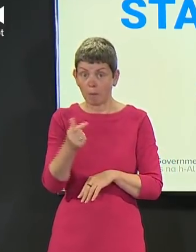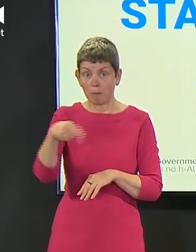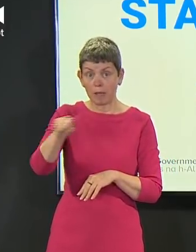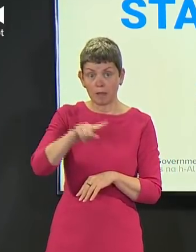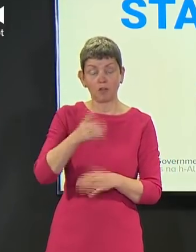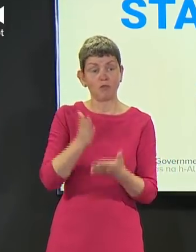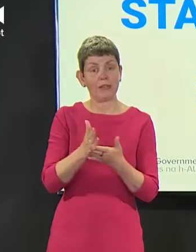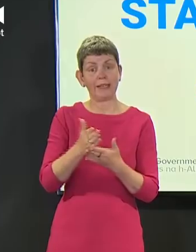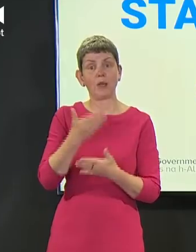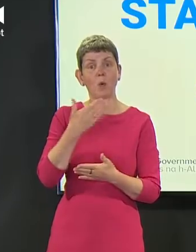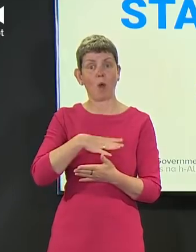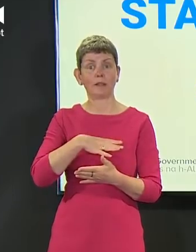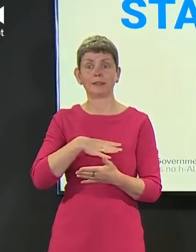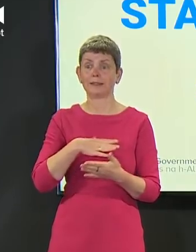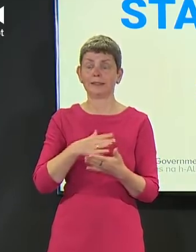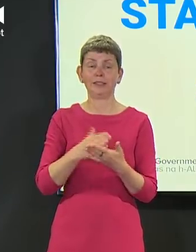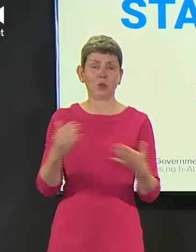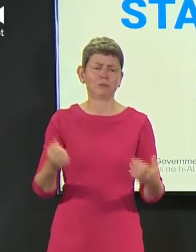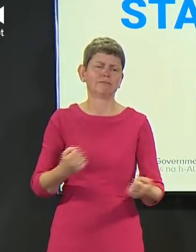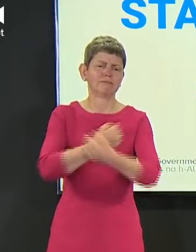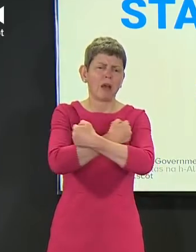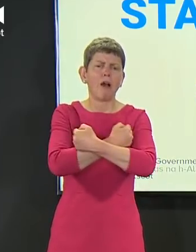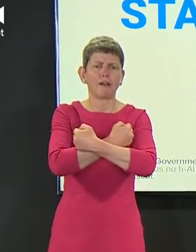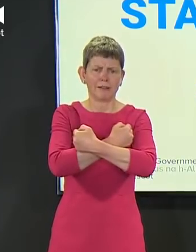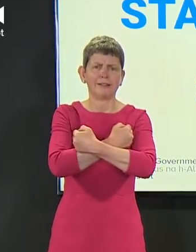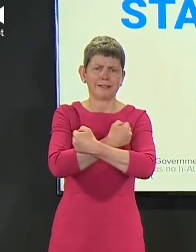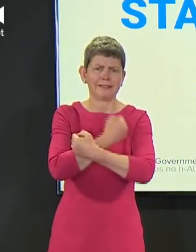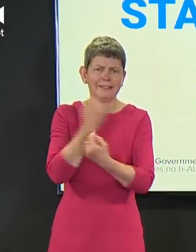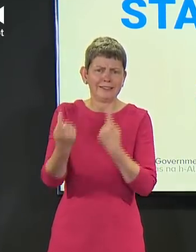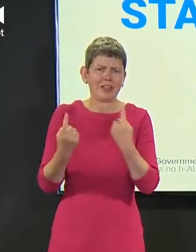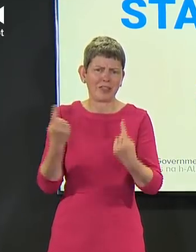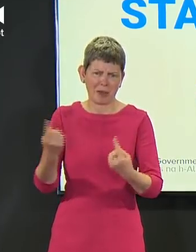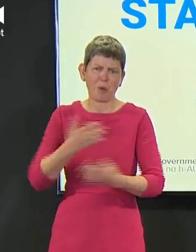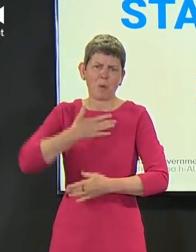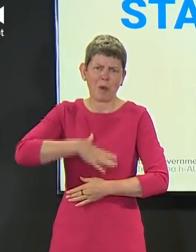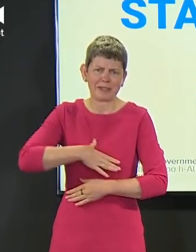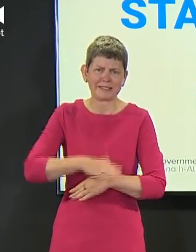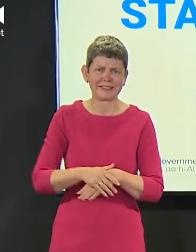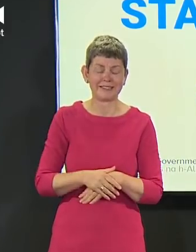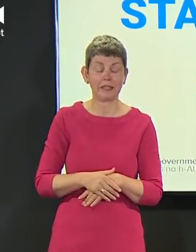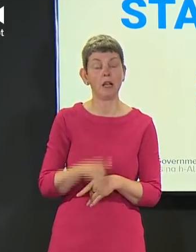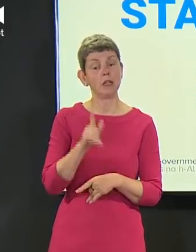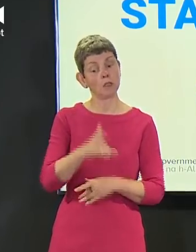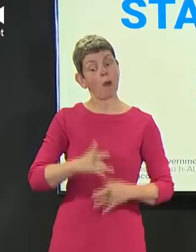be able to hug our loved ones again i remain optimistic in fact I'm more optimistic now